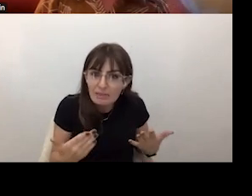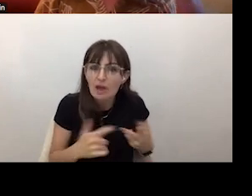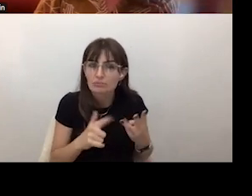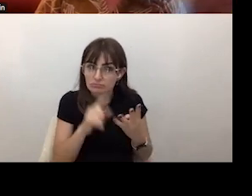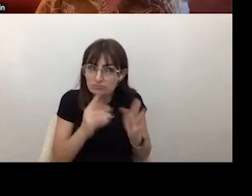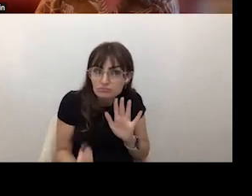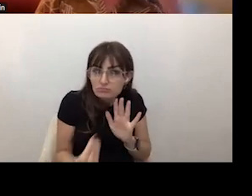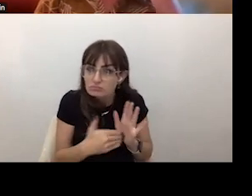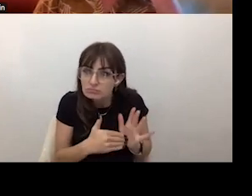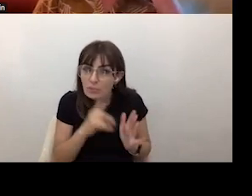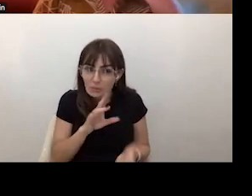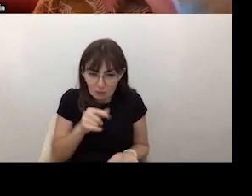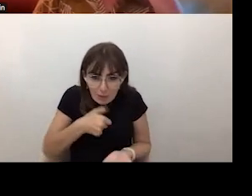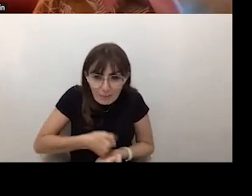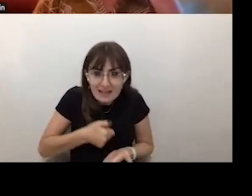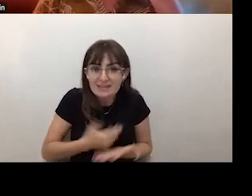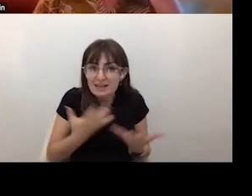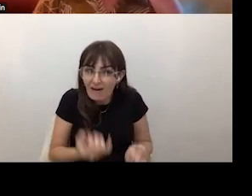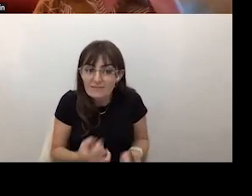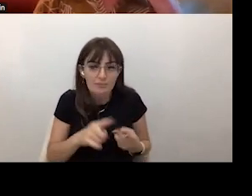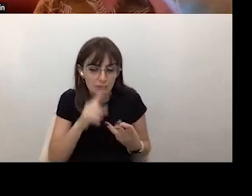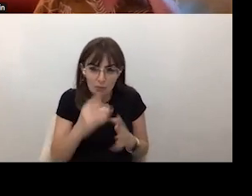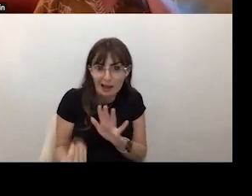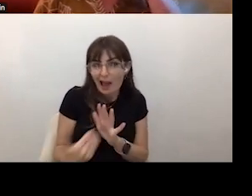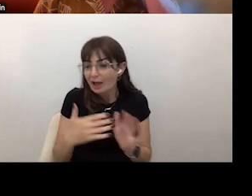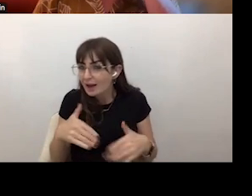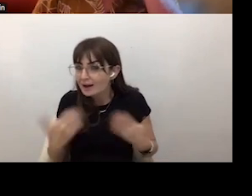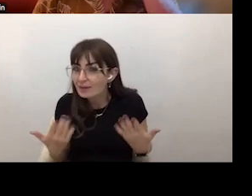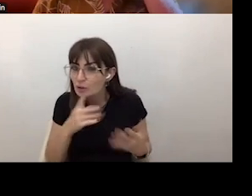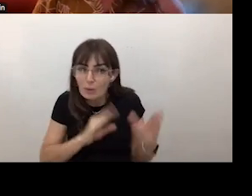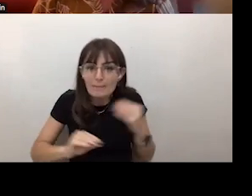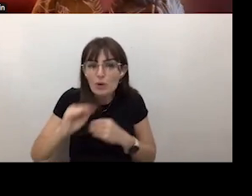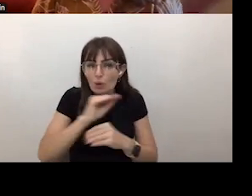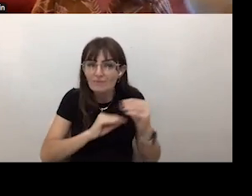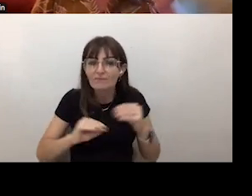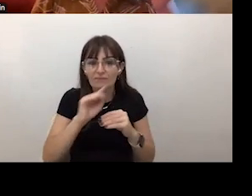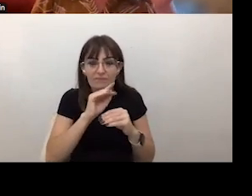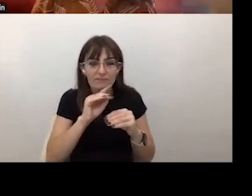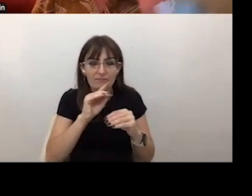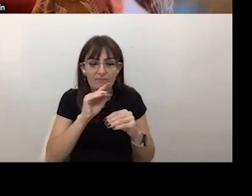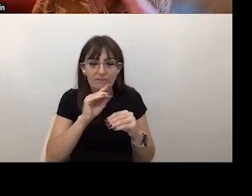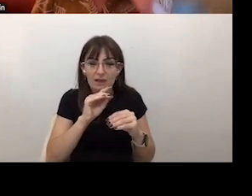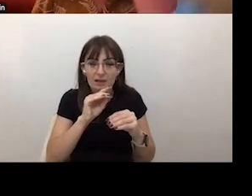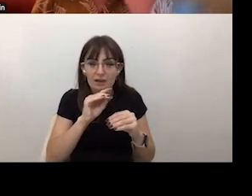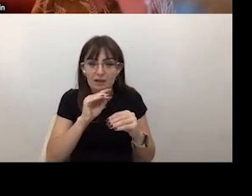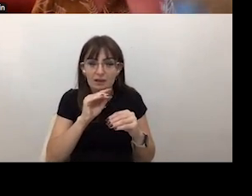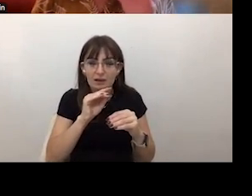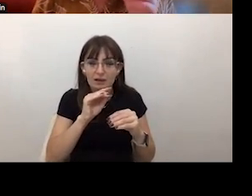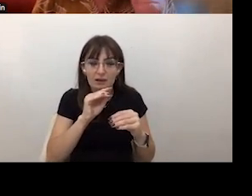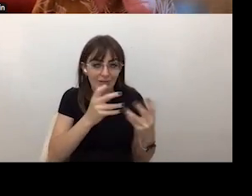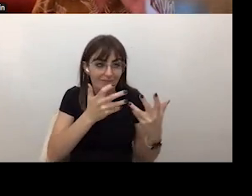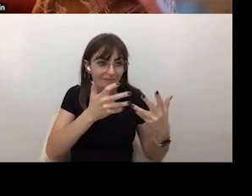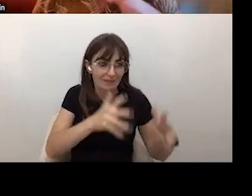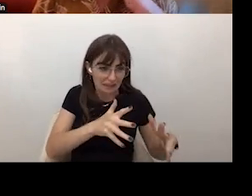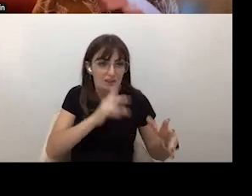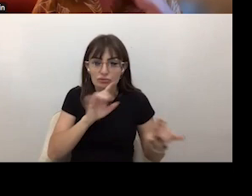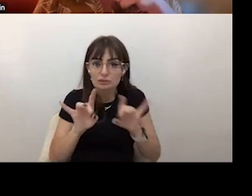Are we doing the basics? Could we add something? Could we graduate from the basics to the more